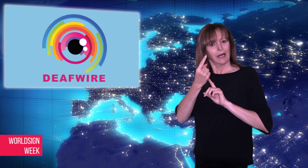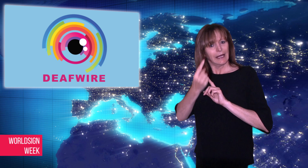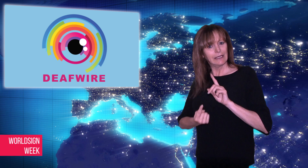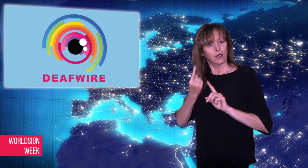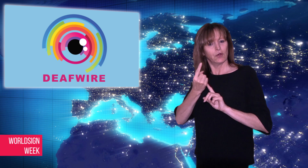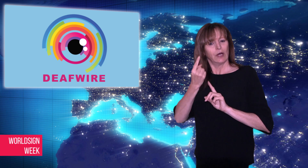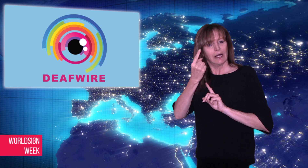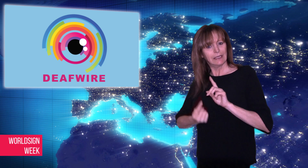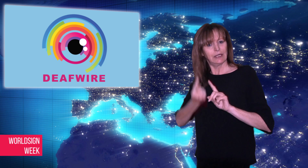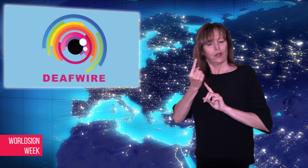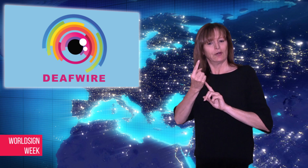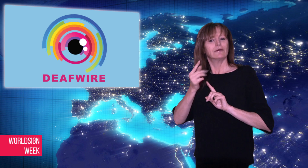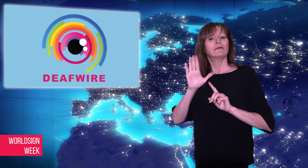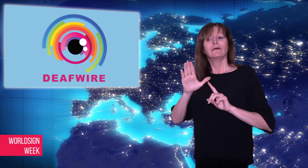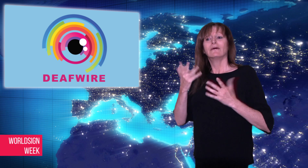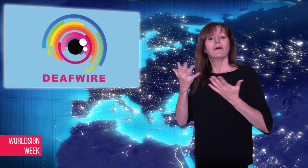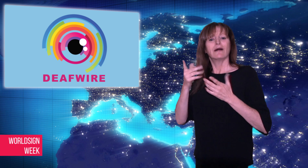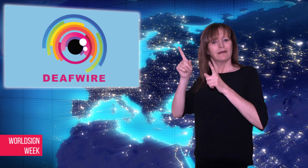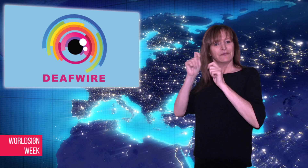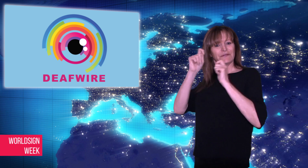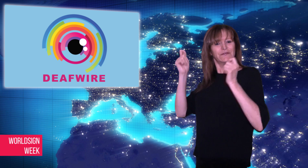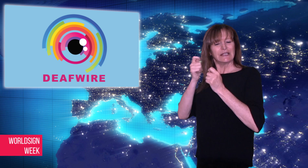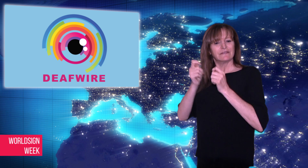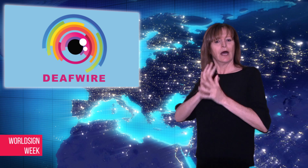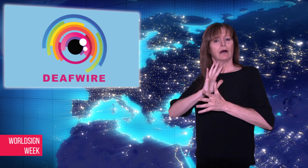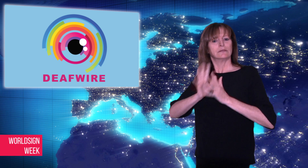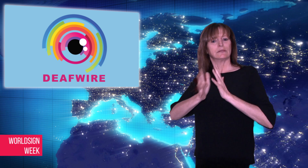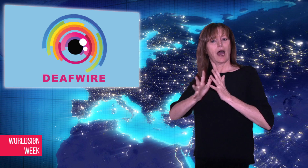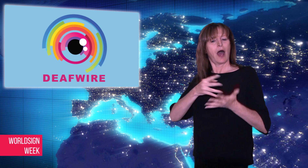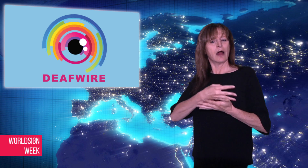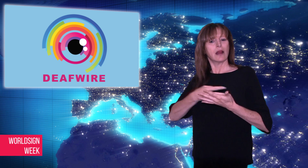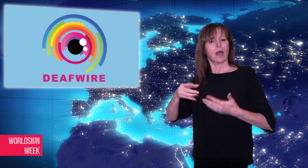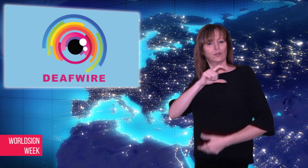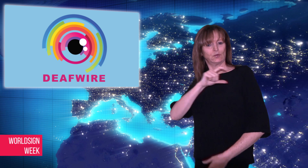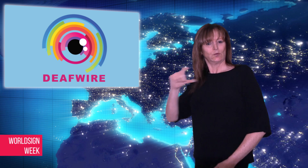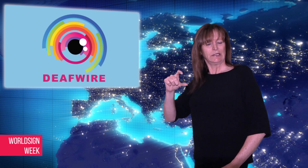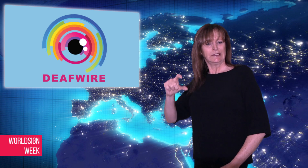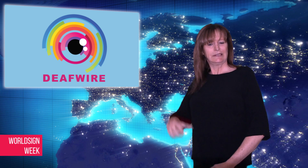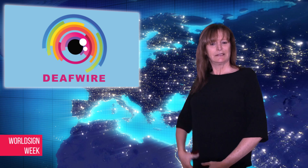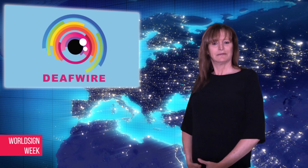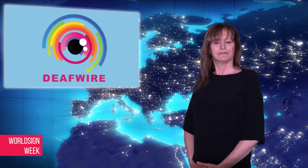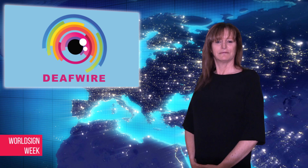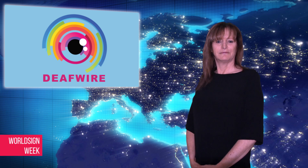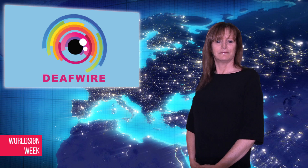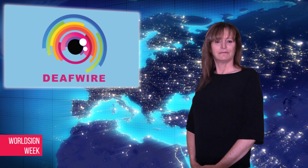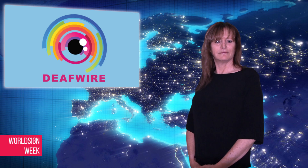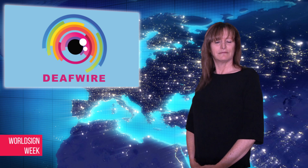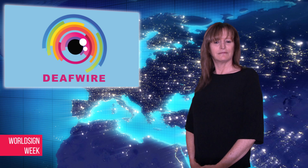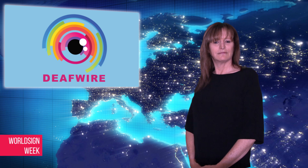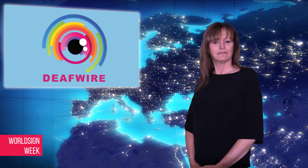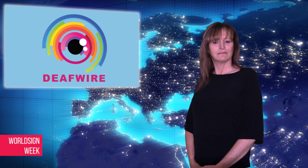Week. New Zealand Sign Language (NZSL) is one of three official